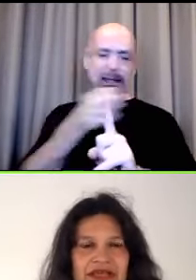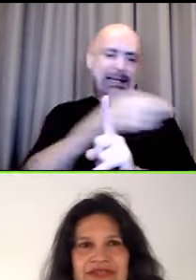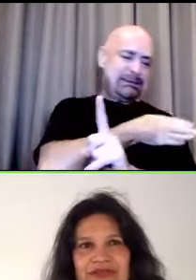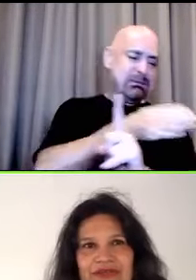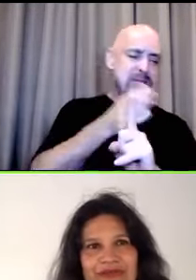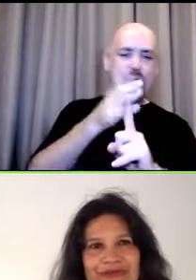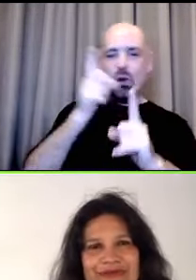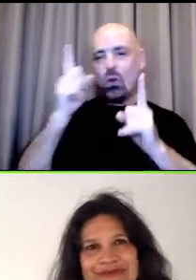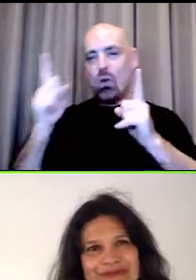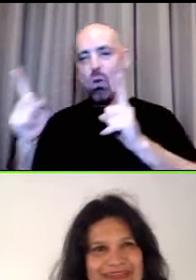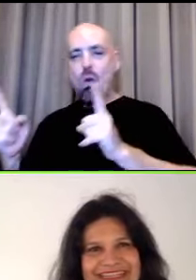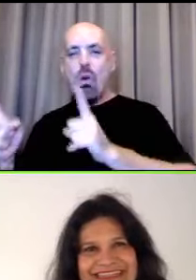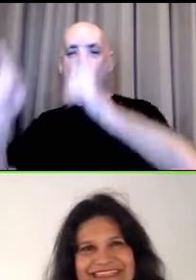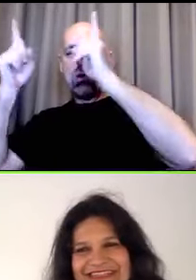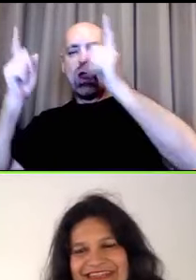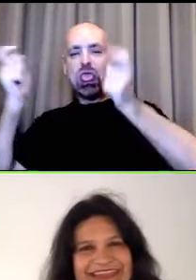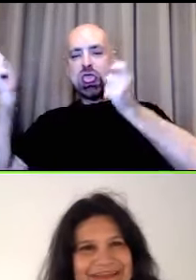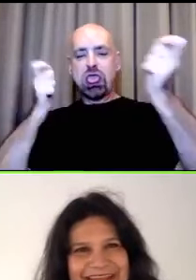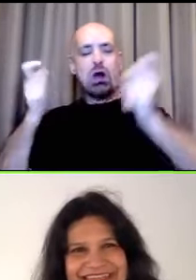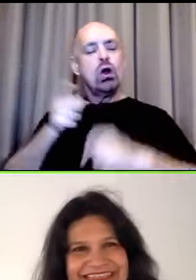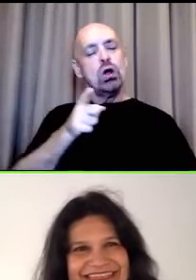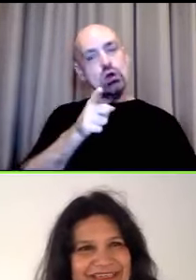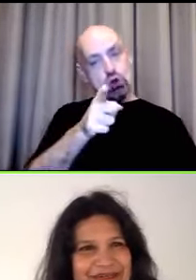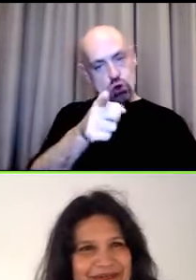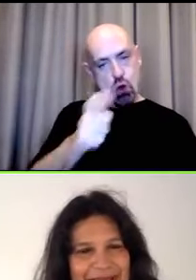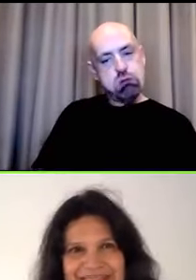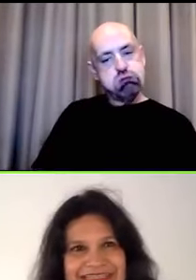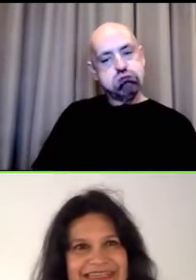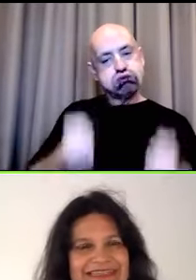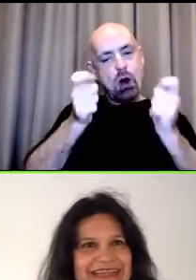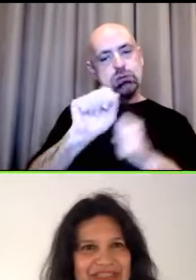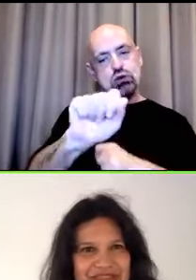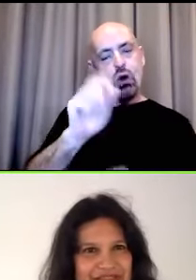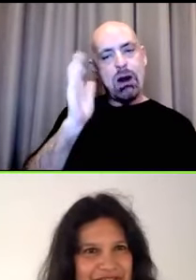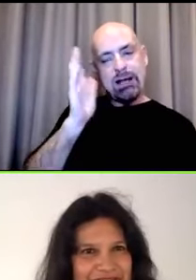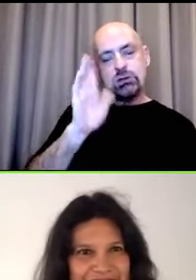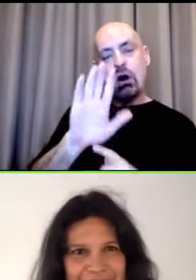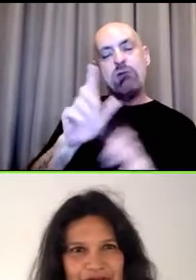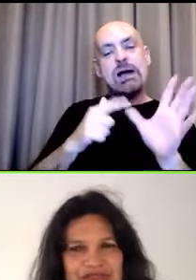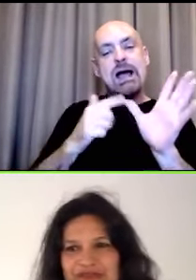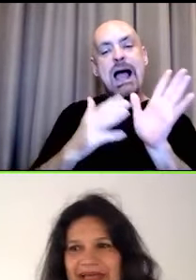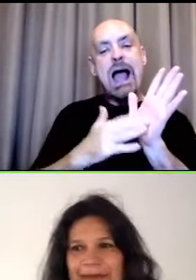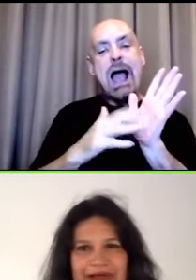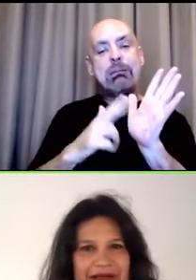lecture today right now so thank you very much appreciated